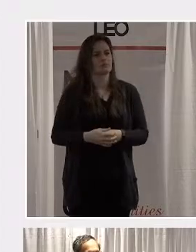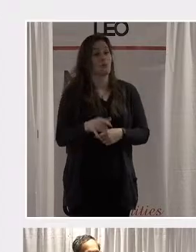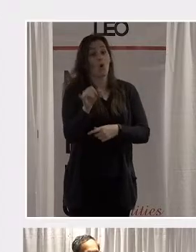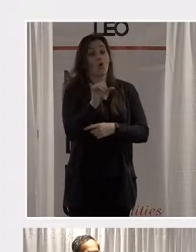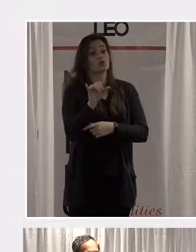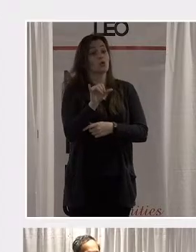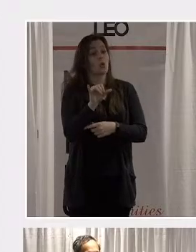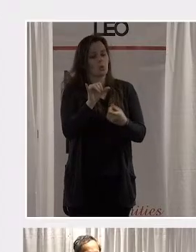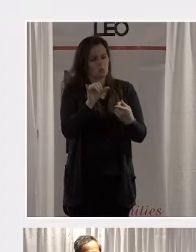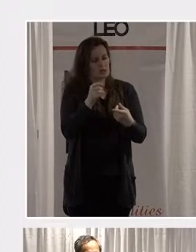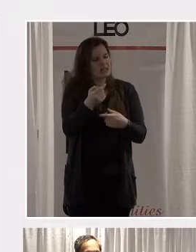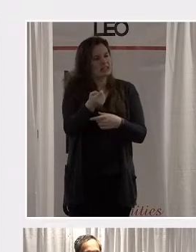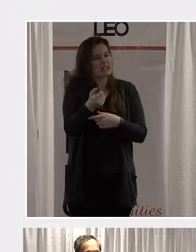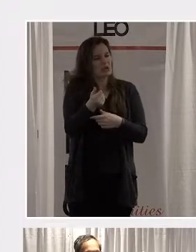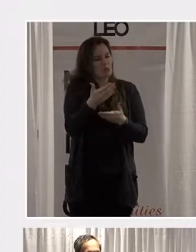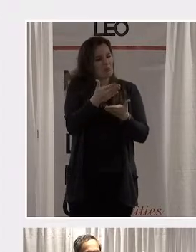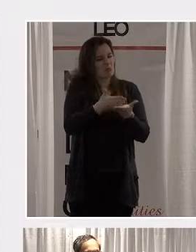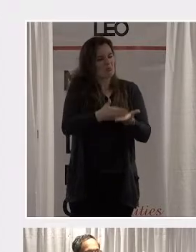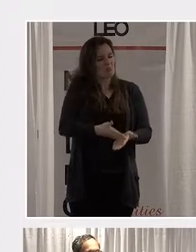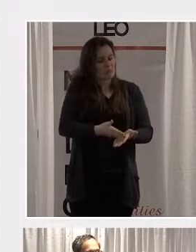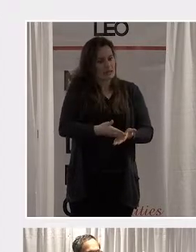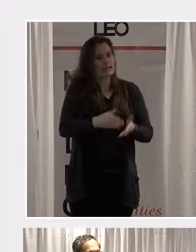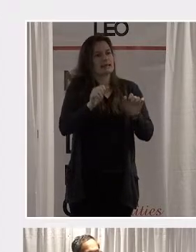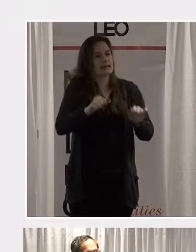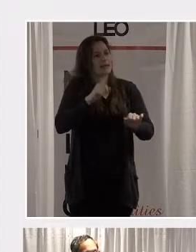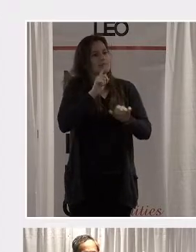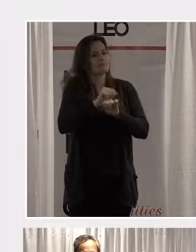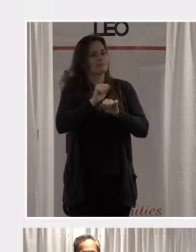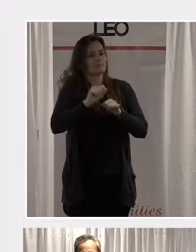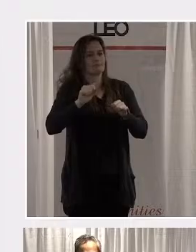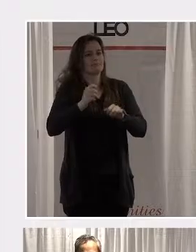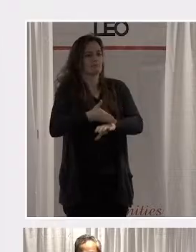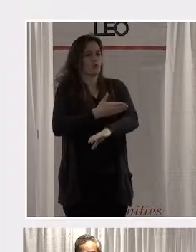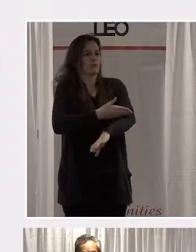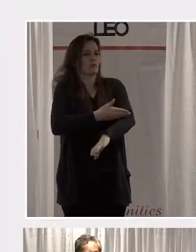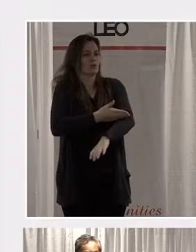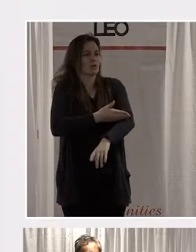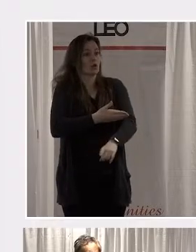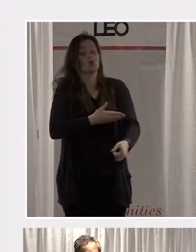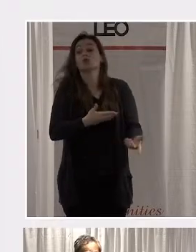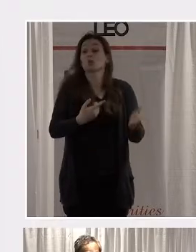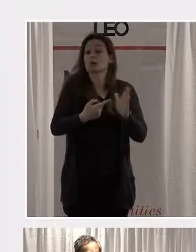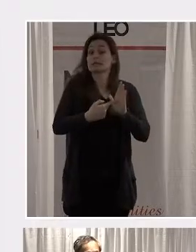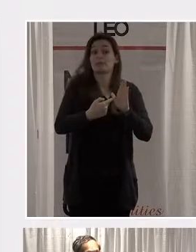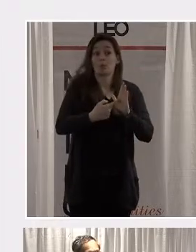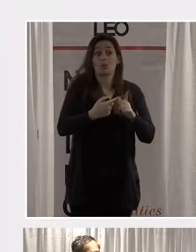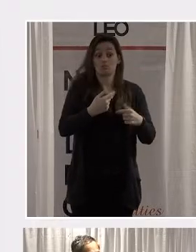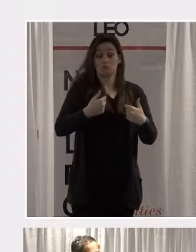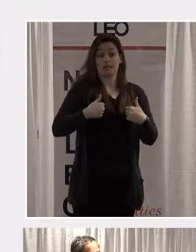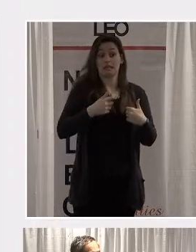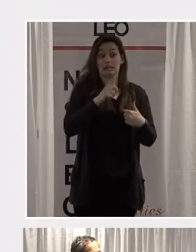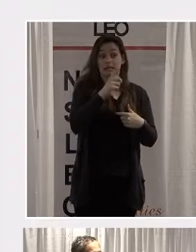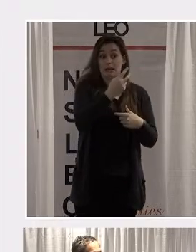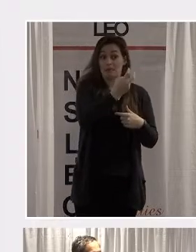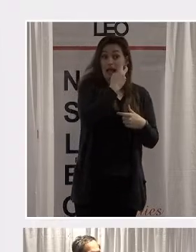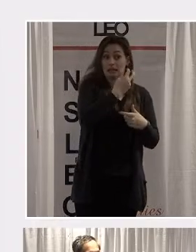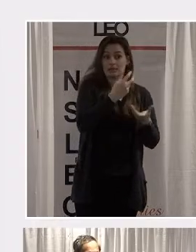SO BY BEING BLIND IN ONE EYE THAT MEANS MY DEPTH PERCEPTION ISN'T THERE BUT YOU LEARN TO COMPENSATE.